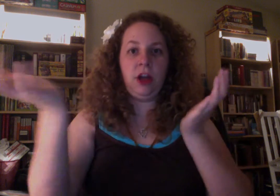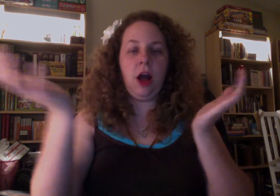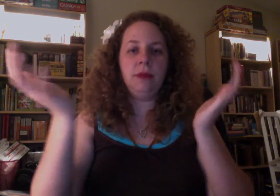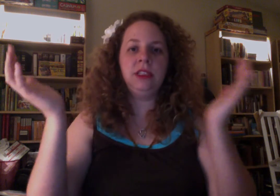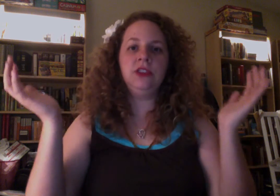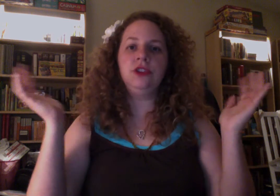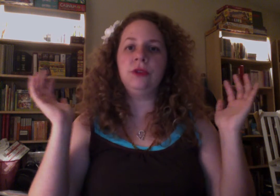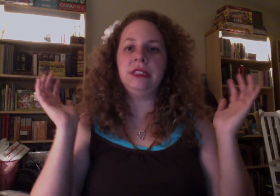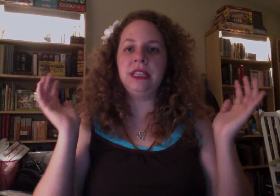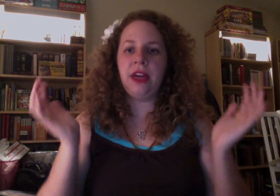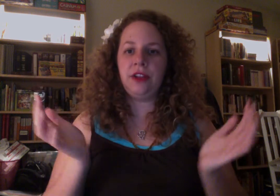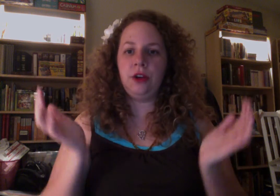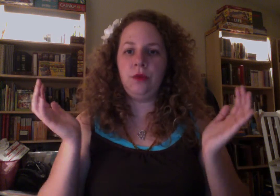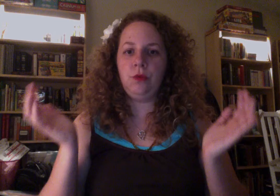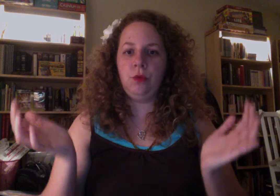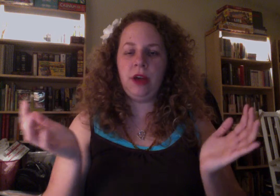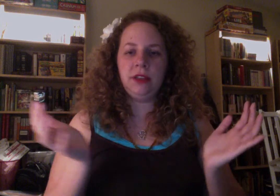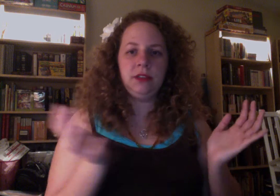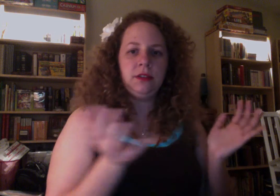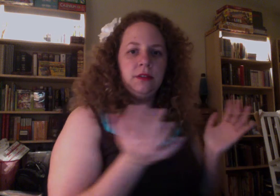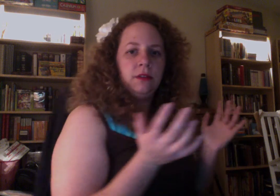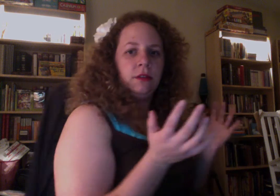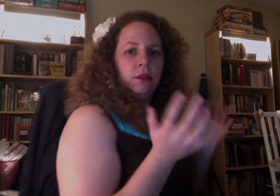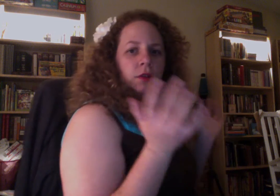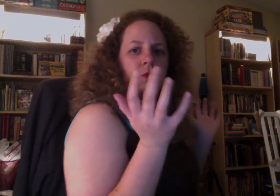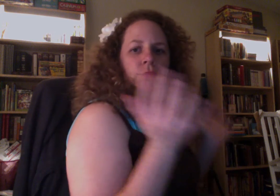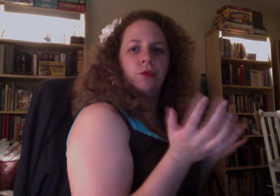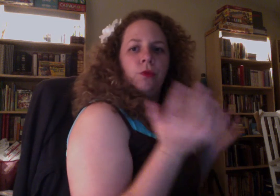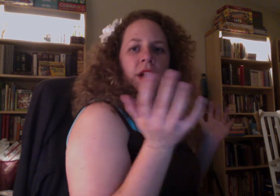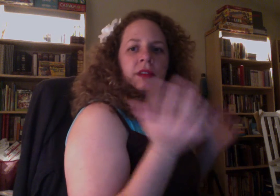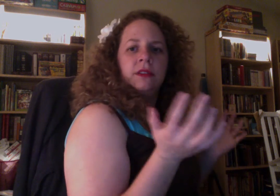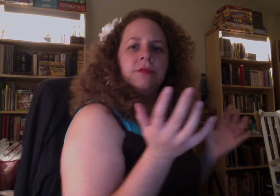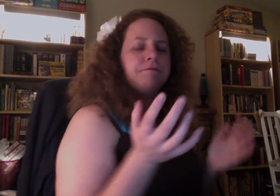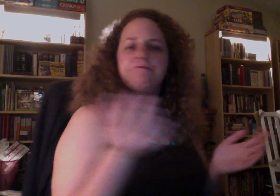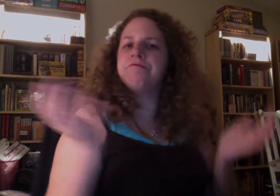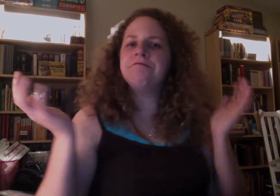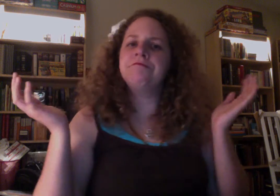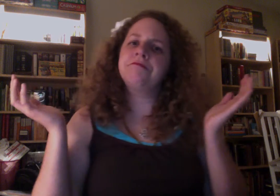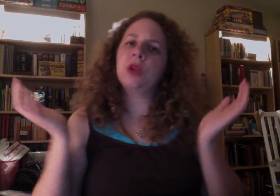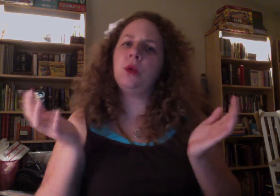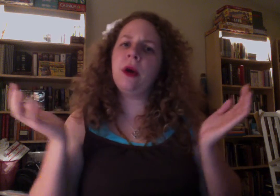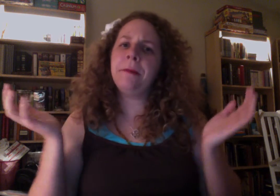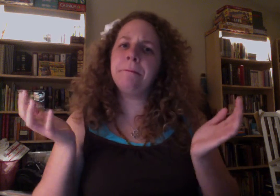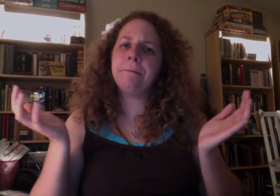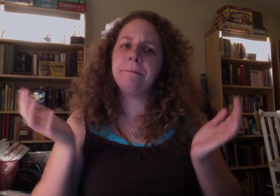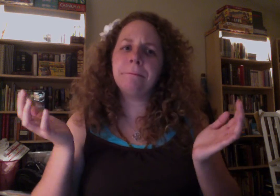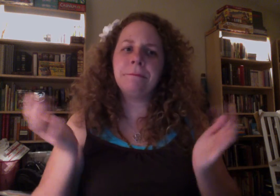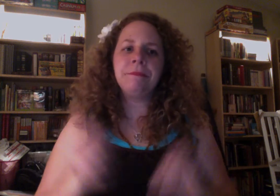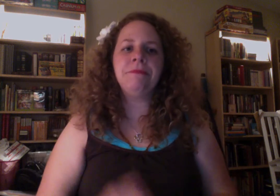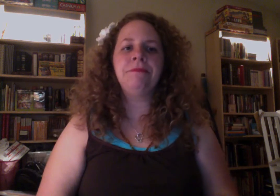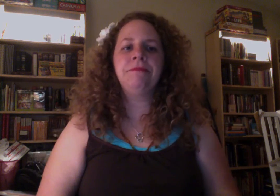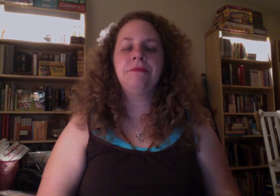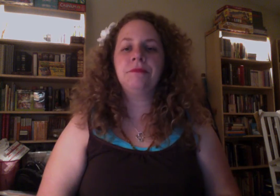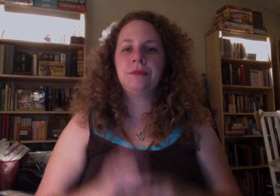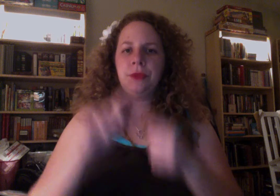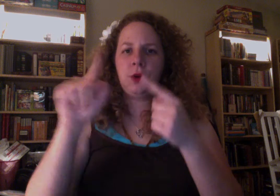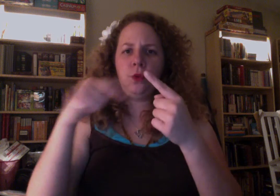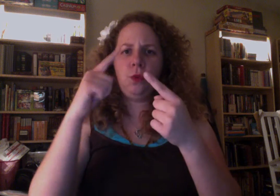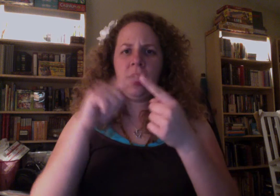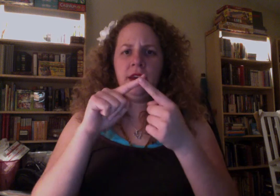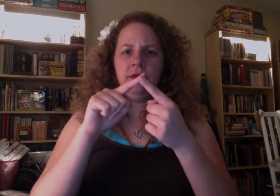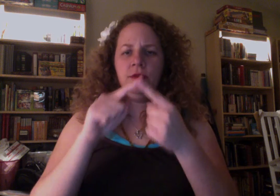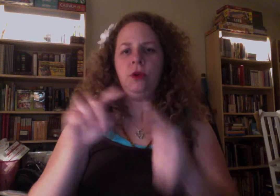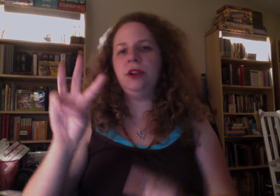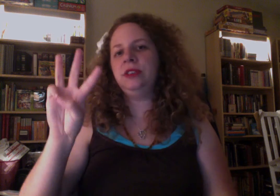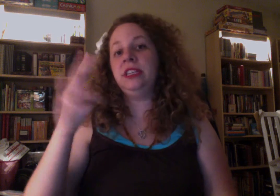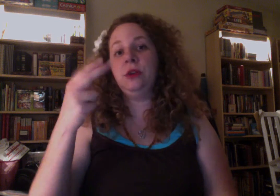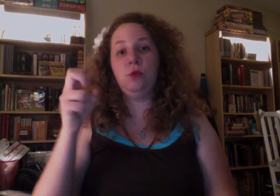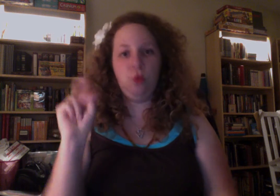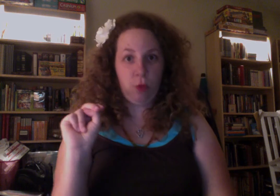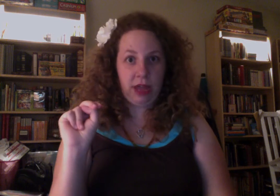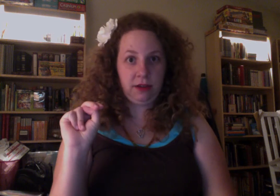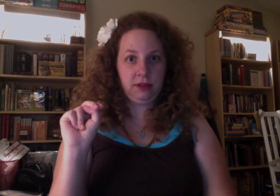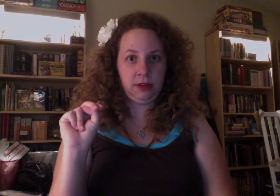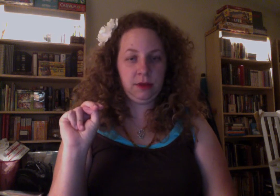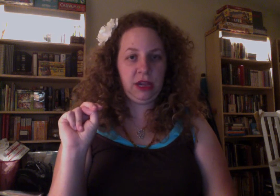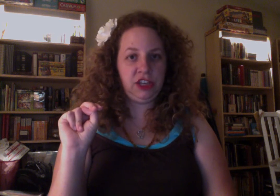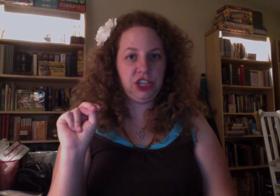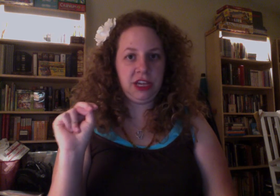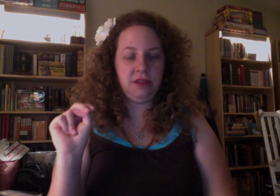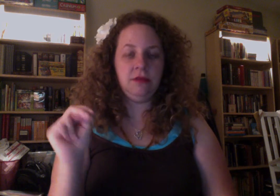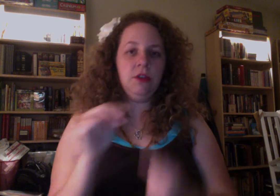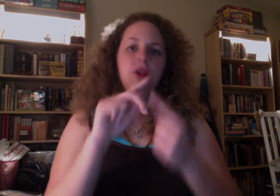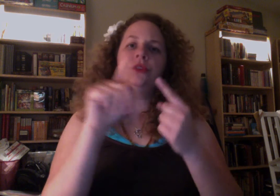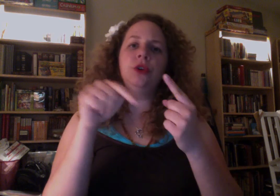opposites, you're going together, WHAT. WHAT, WHAT. WHEN or you'll see #WHEN, W H E N, so